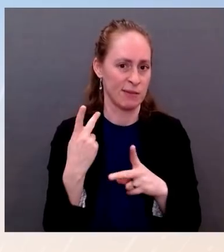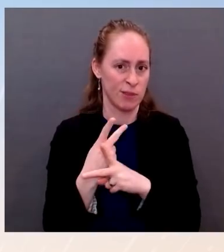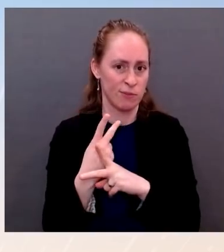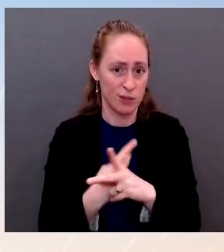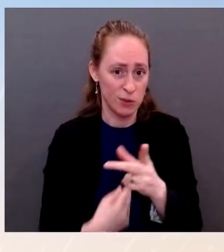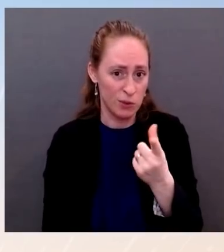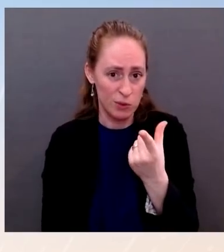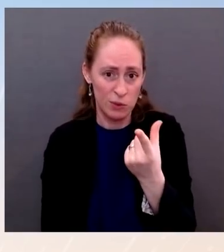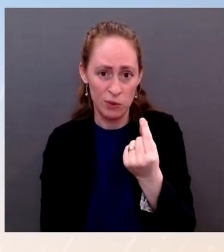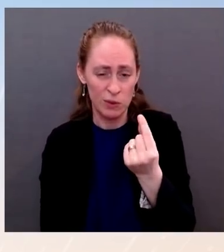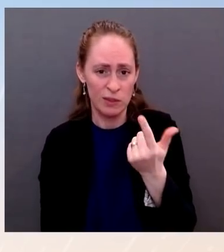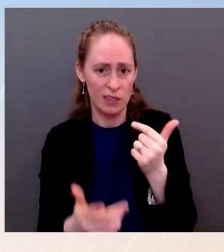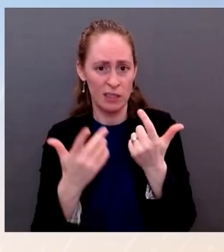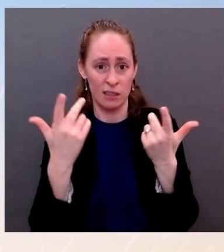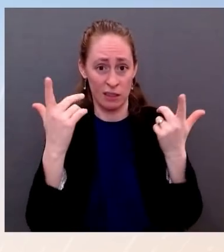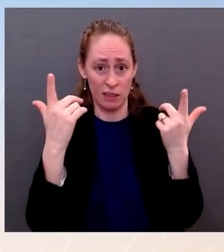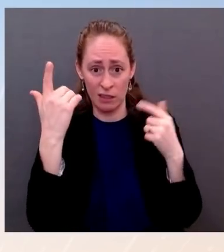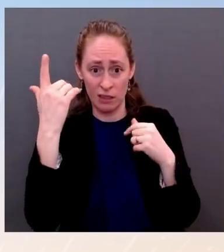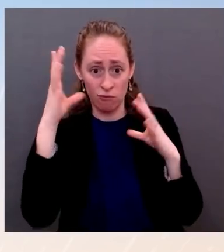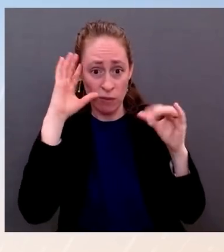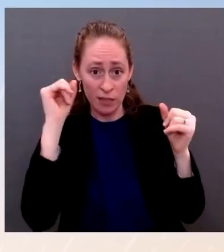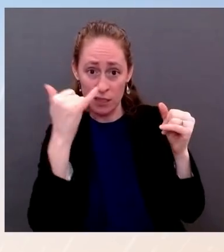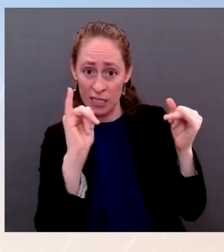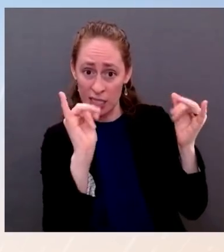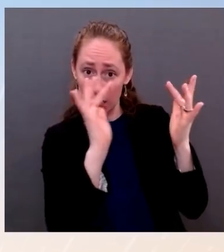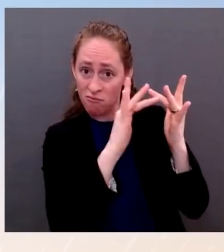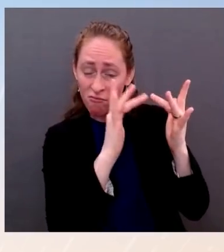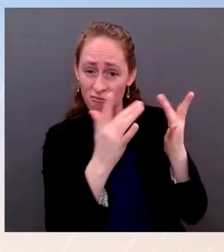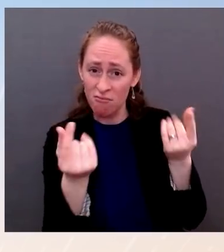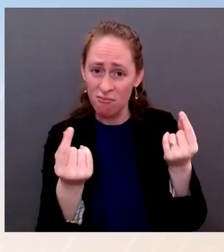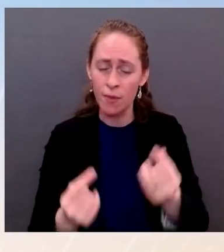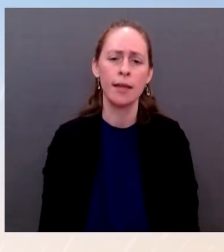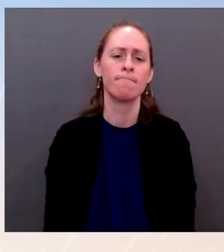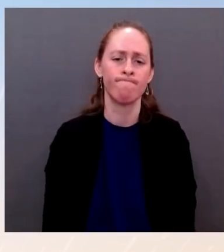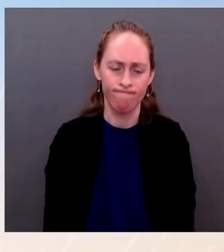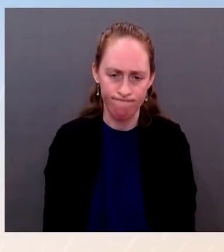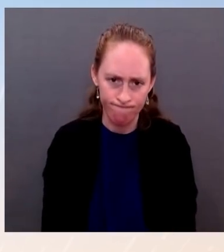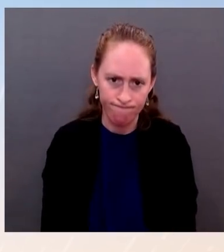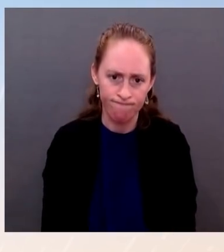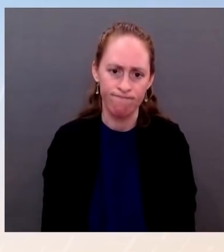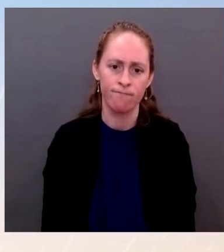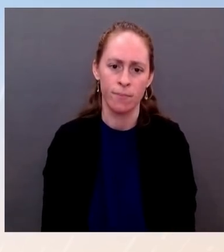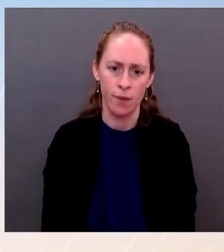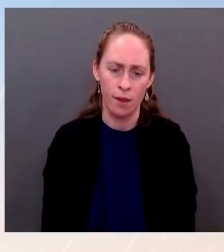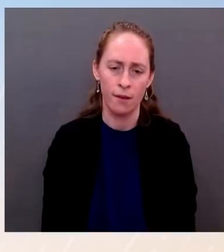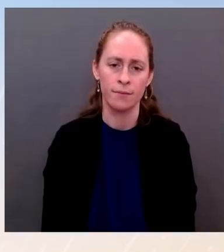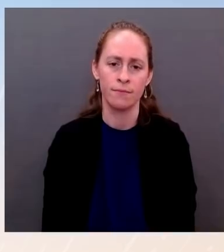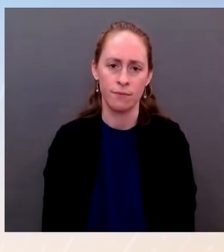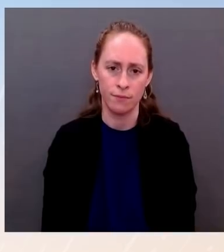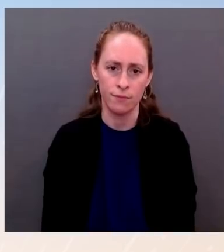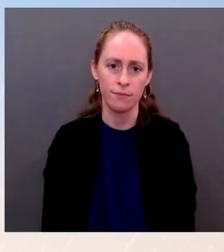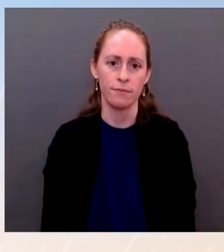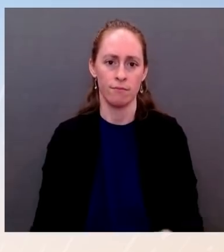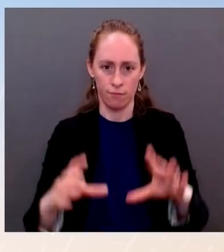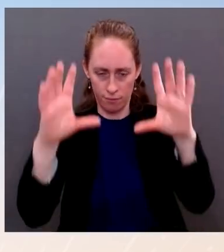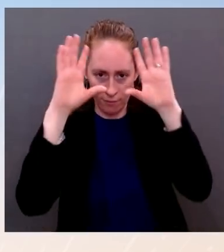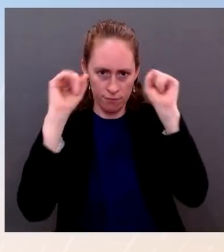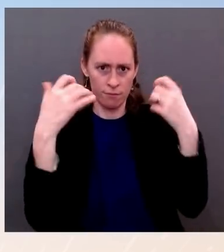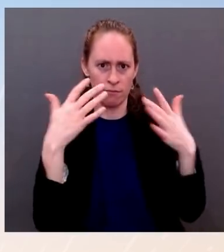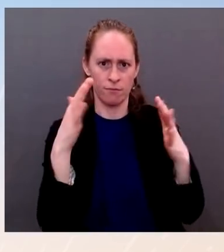with a number of his European counterparts, as well as Prime Minister Trudeau. I believe we put out -- did we put out -- have you seen a readout yet of our --